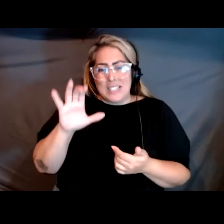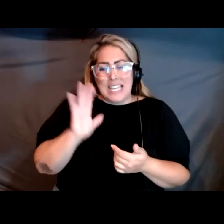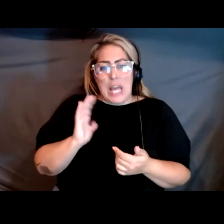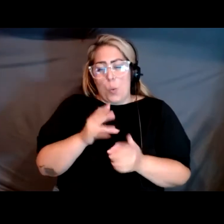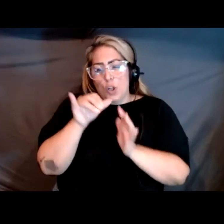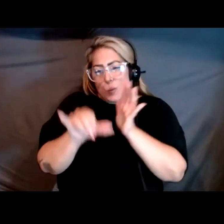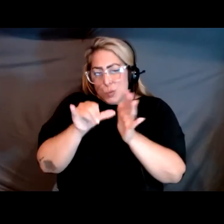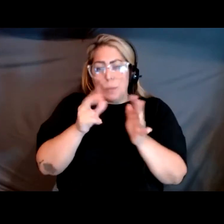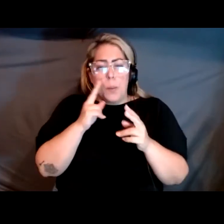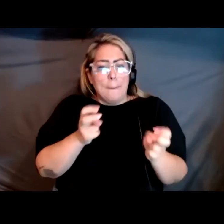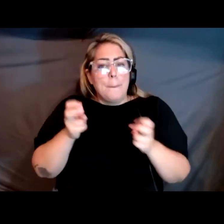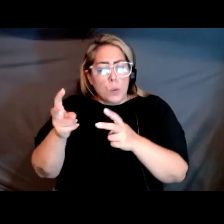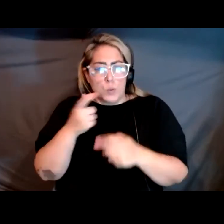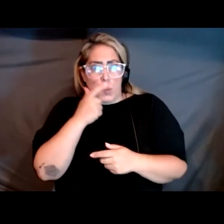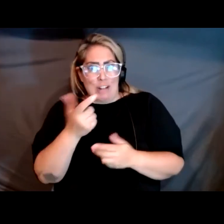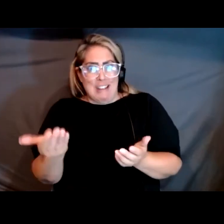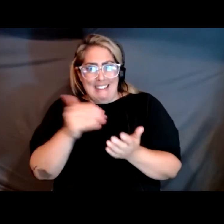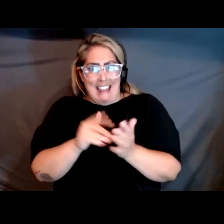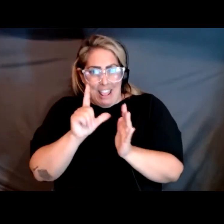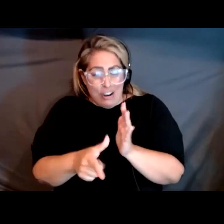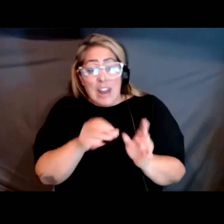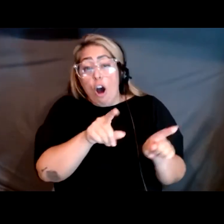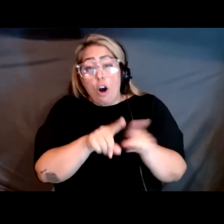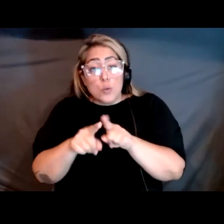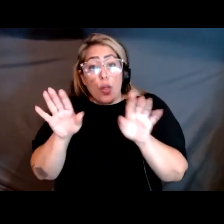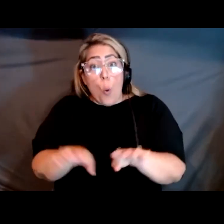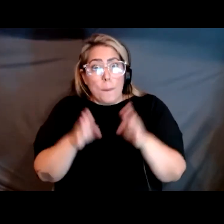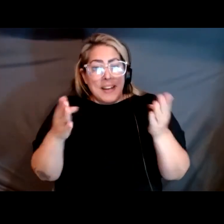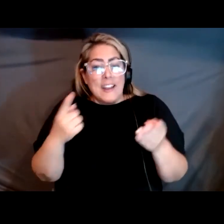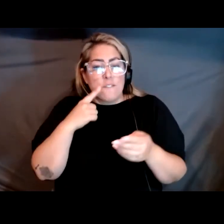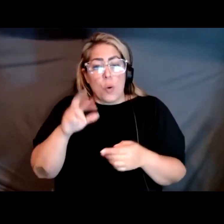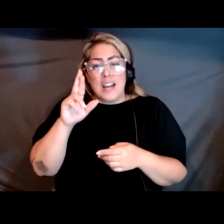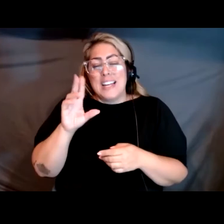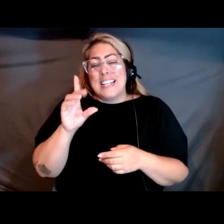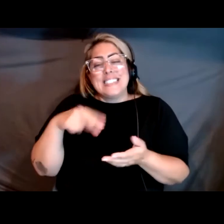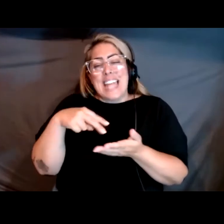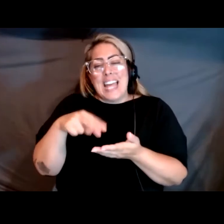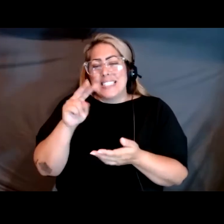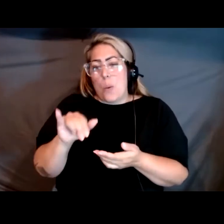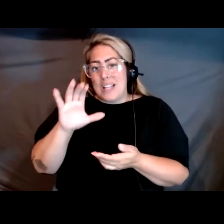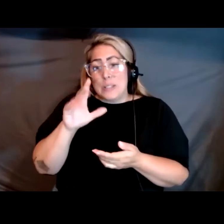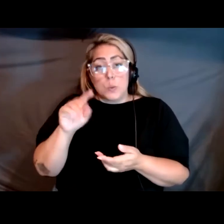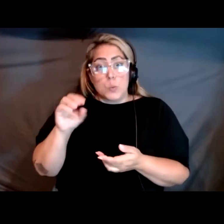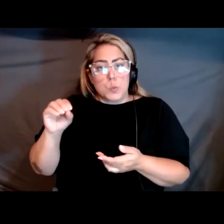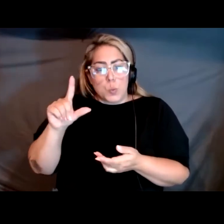as well as the Reopening Dance/NYC digital toolkit website next week.